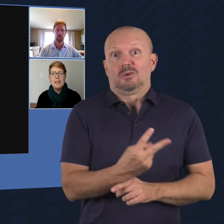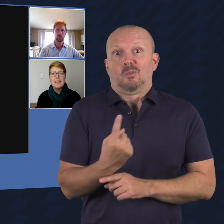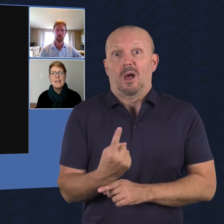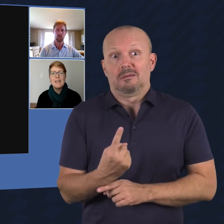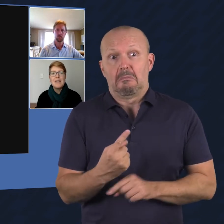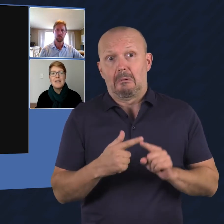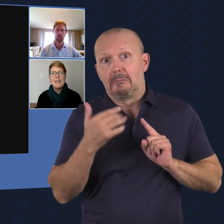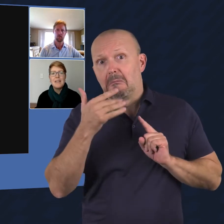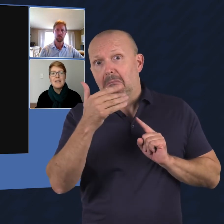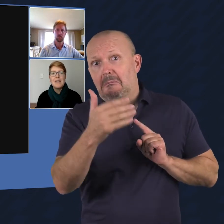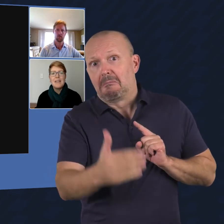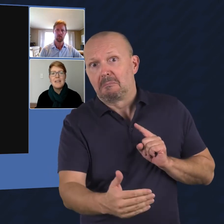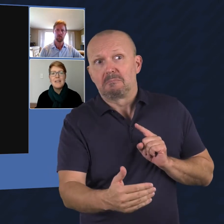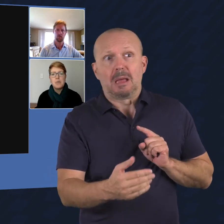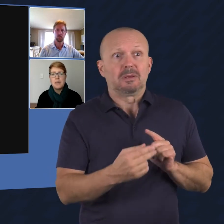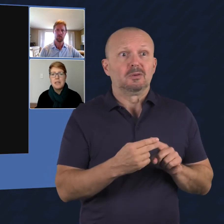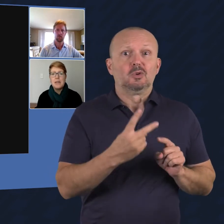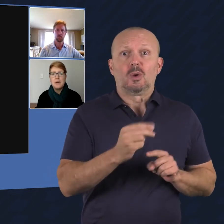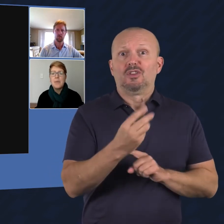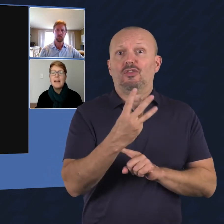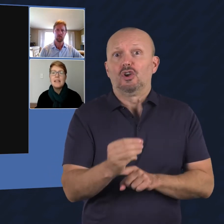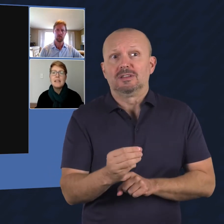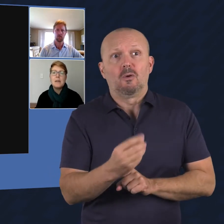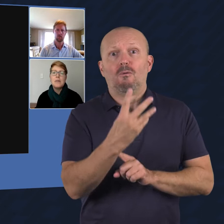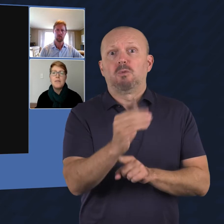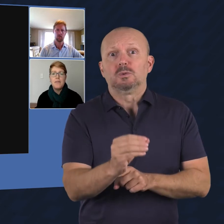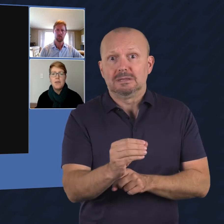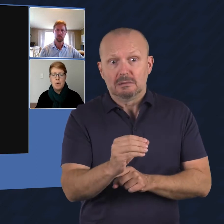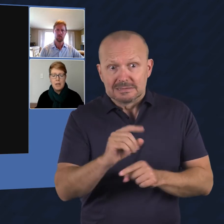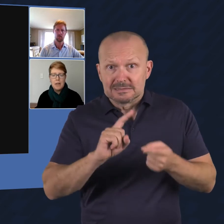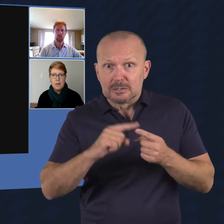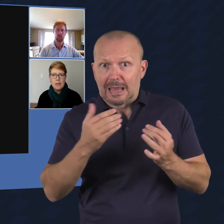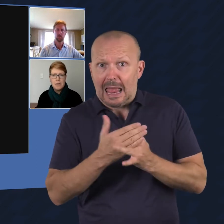can still be accessed in 10 or 20 years, let alone 50 or 100.